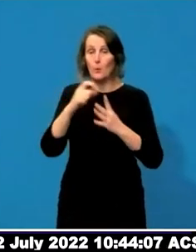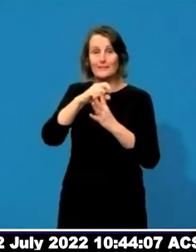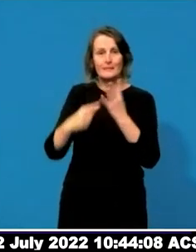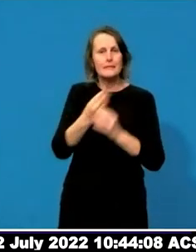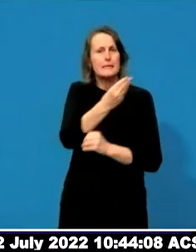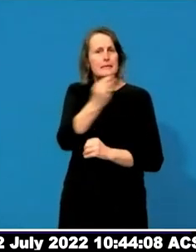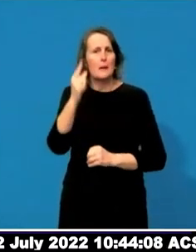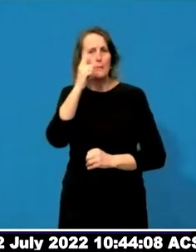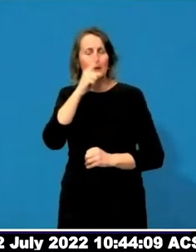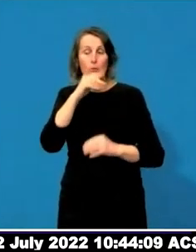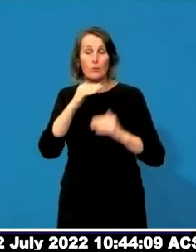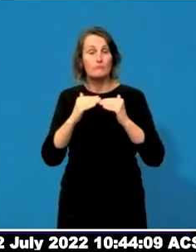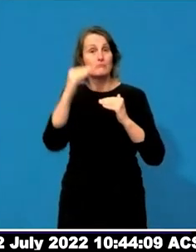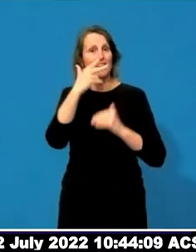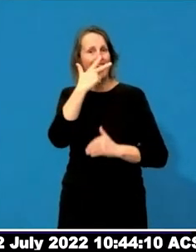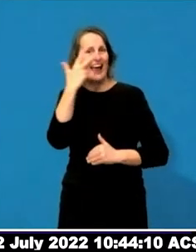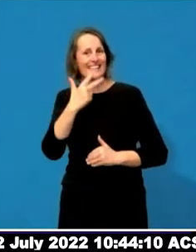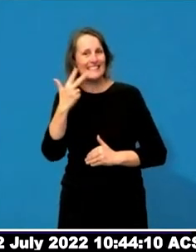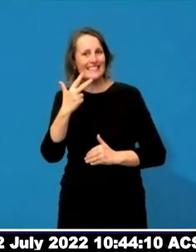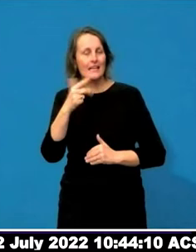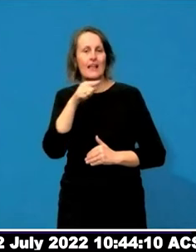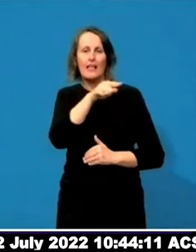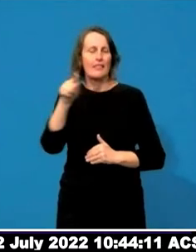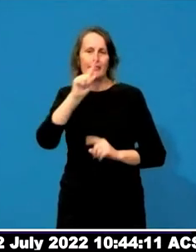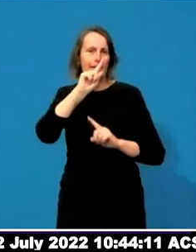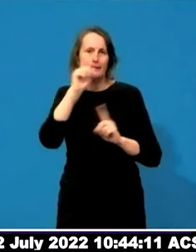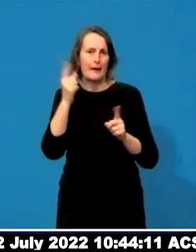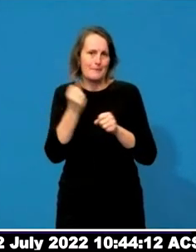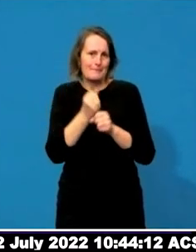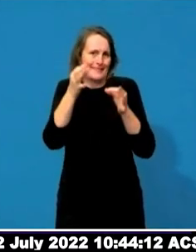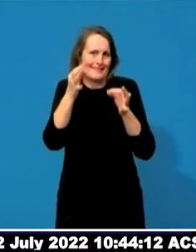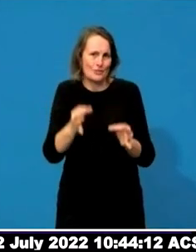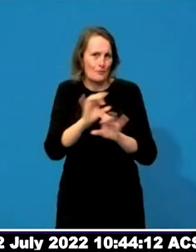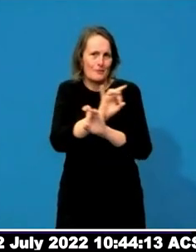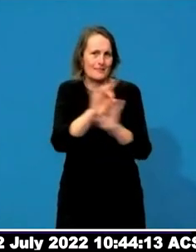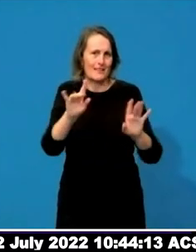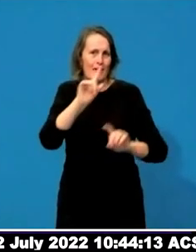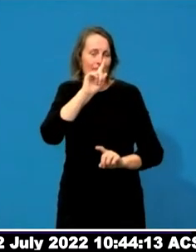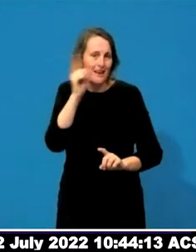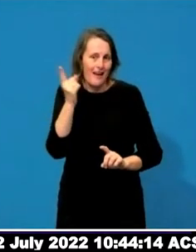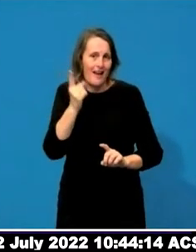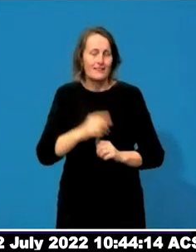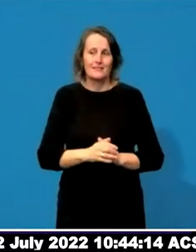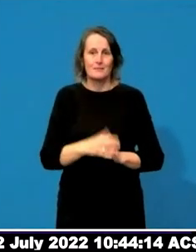to make their own decisions in relation to complex issues and decisions,